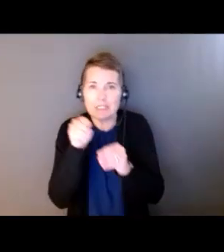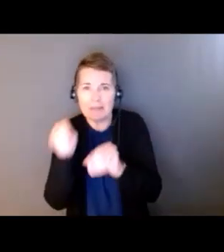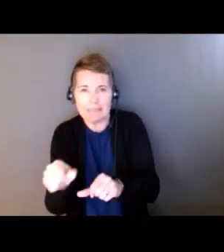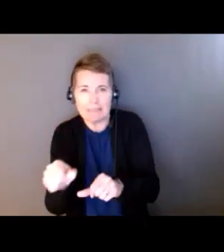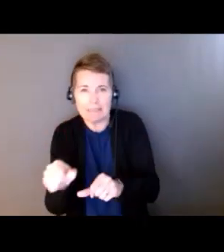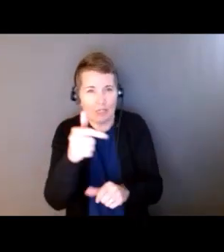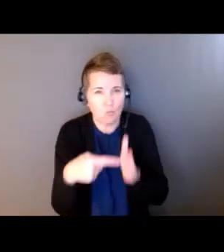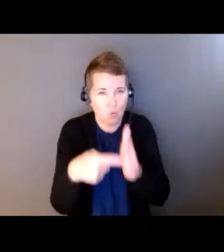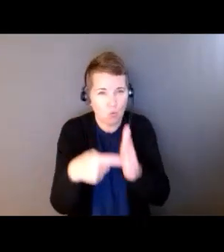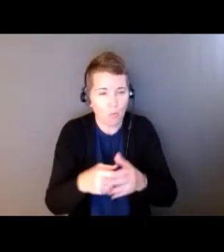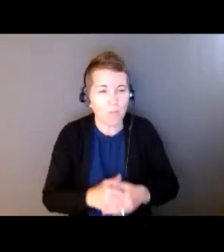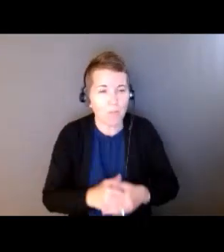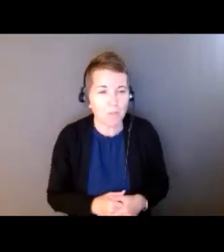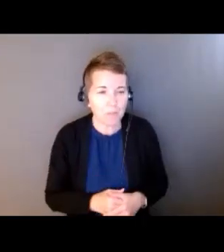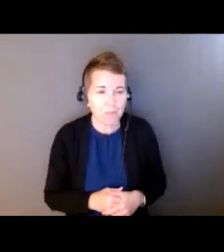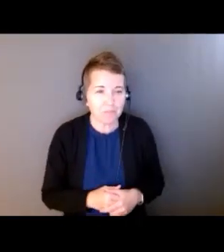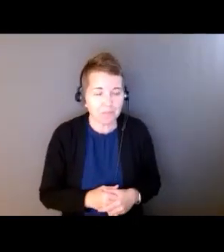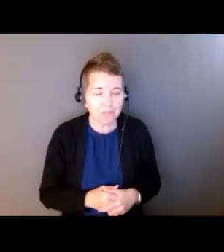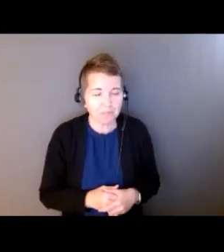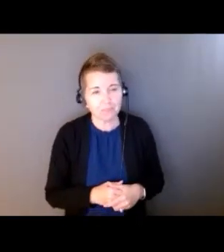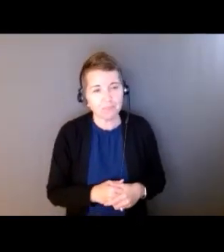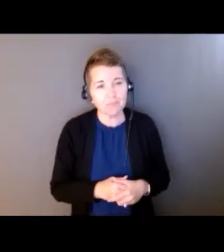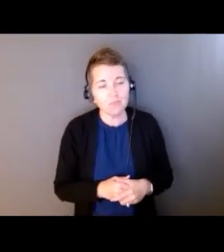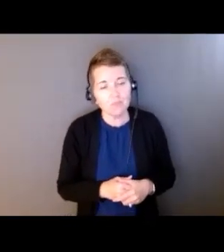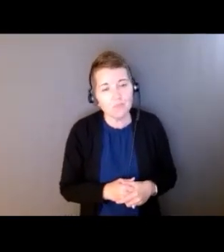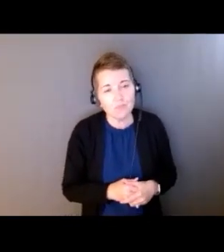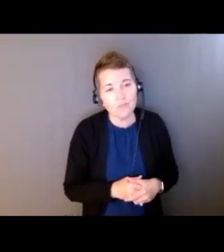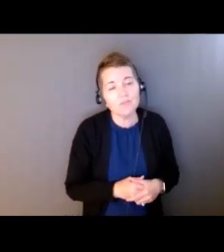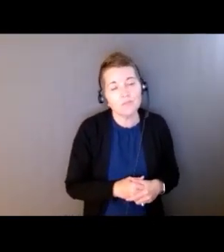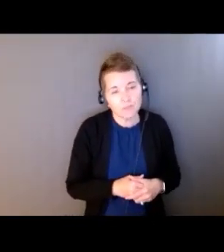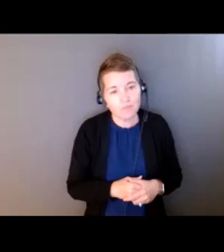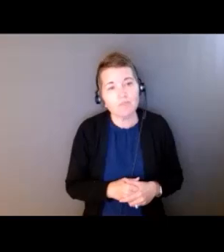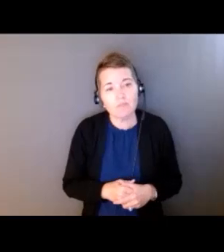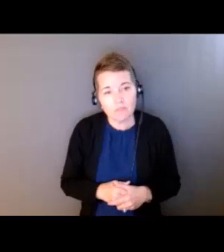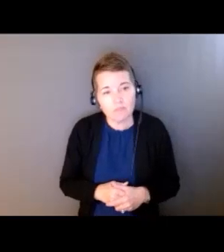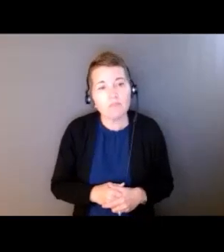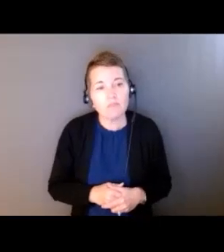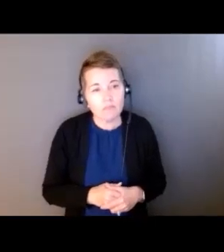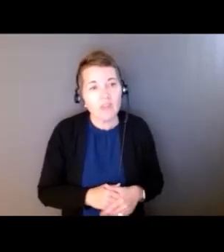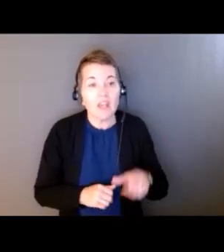In order to move forward here, applicants will simply click that "Complete Budget"